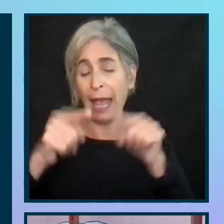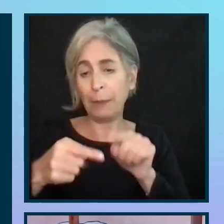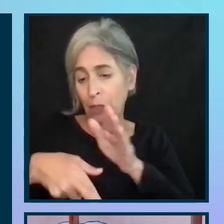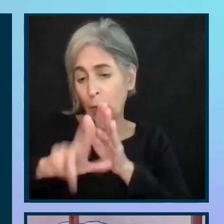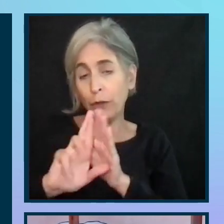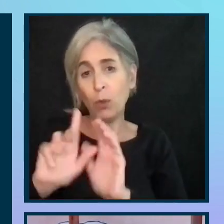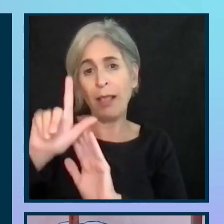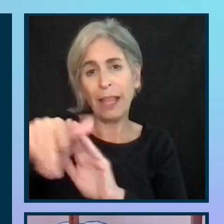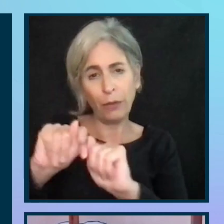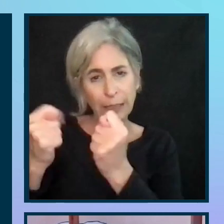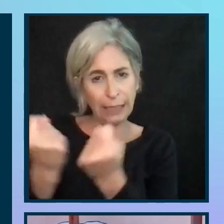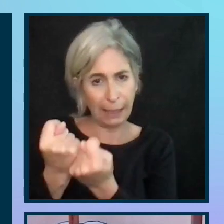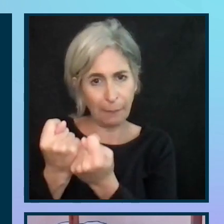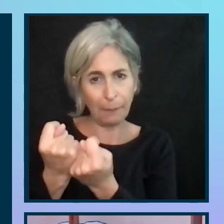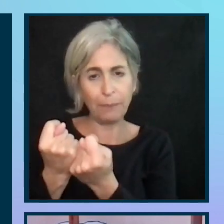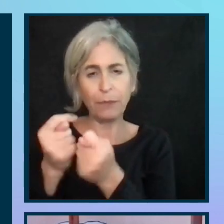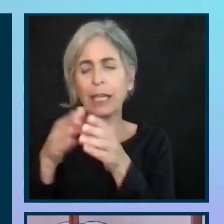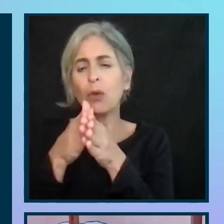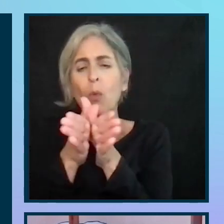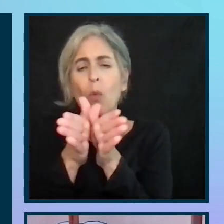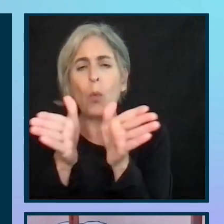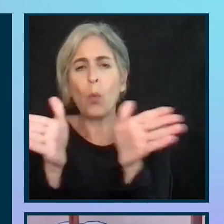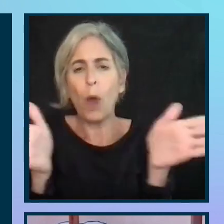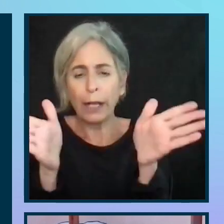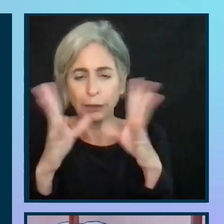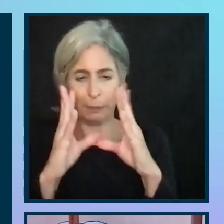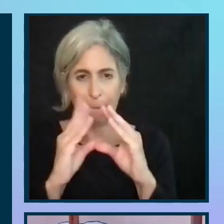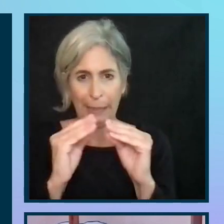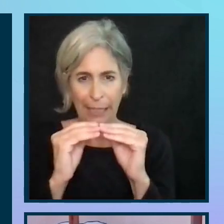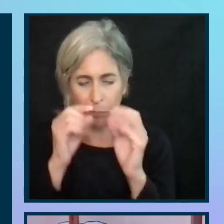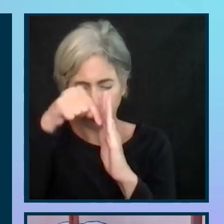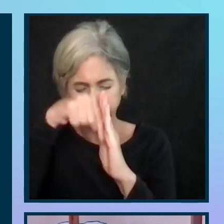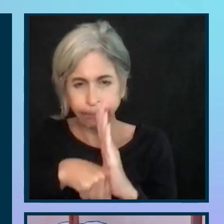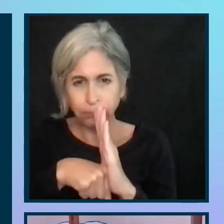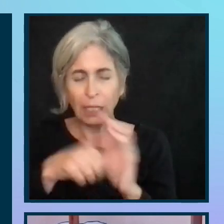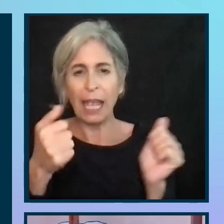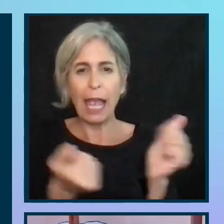in a wider refinement session where they or everyone gets together,